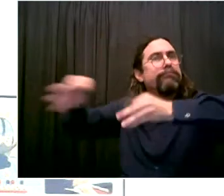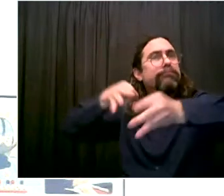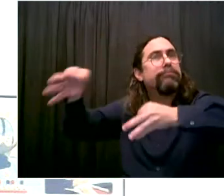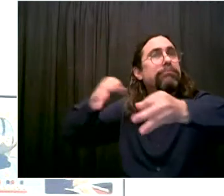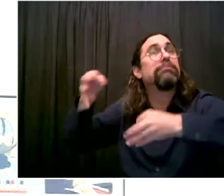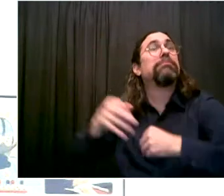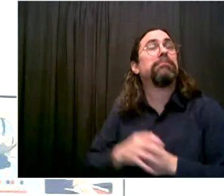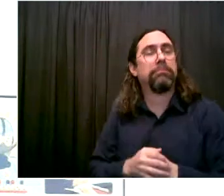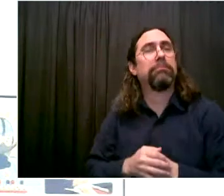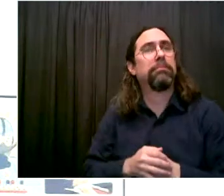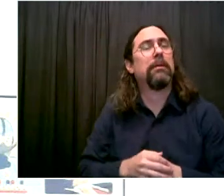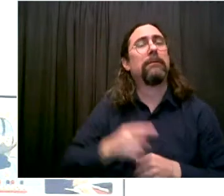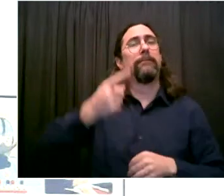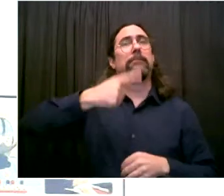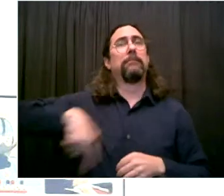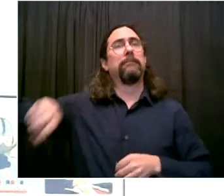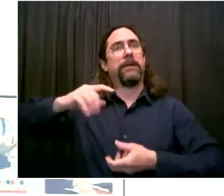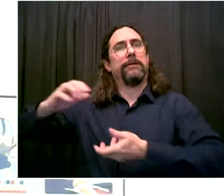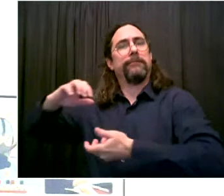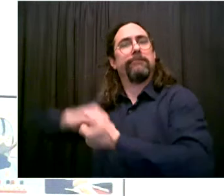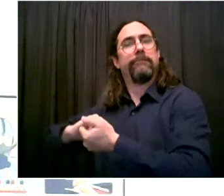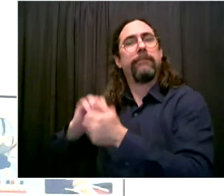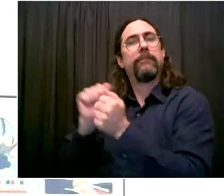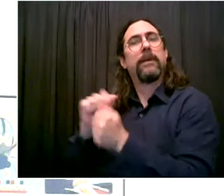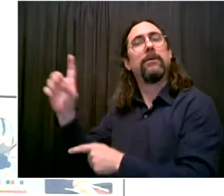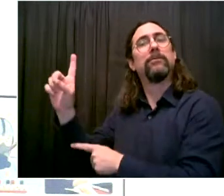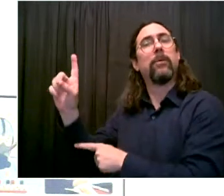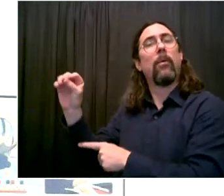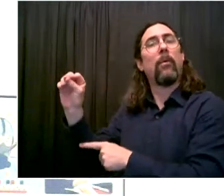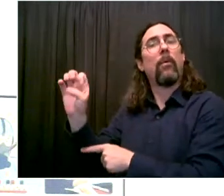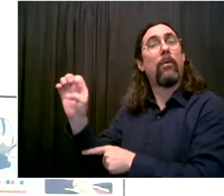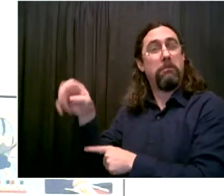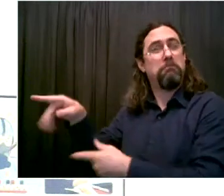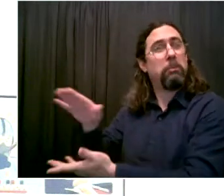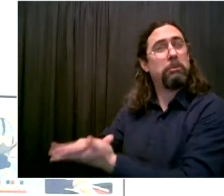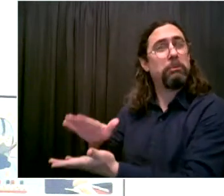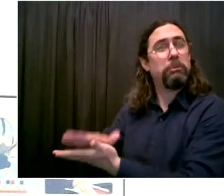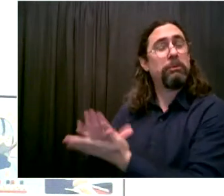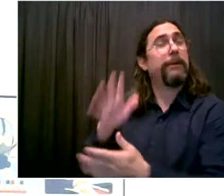COLLEAGUAT THE DEPARTMENT OEDWHO HAVE REALLY HELPED US IN TERMS OF THE COMMUNICATION CHALLEN CHALLENGES CHANNELS THAT